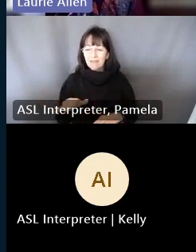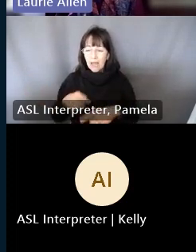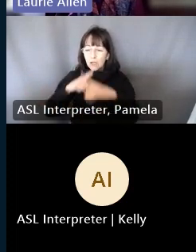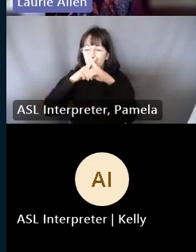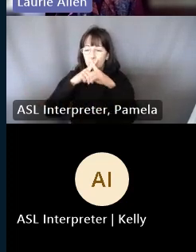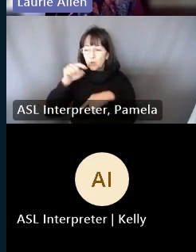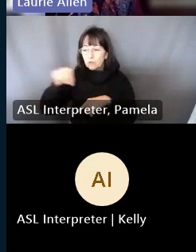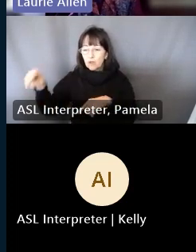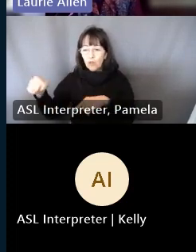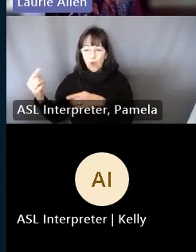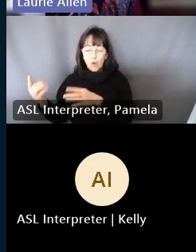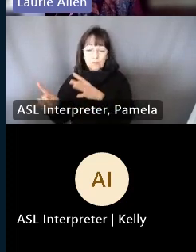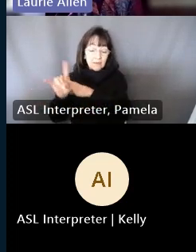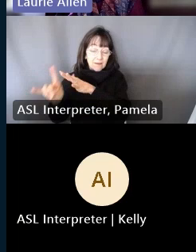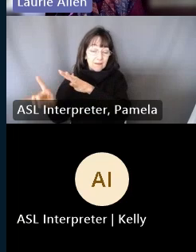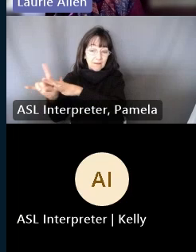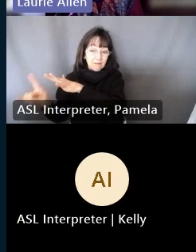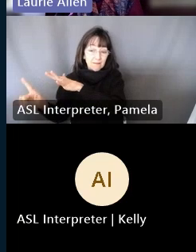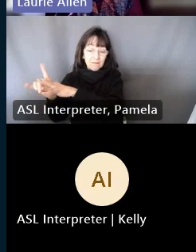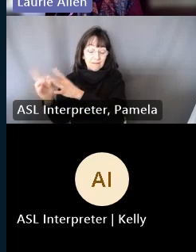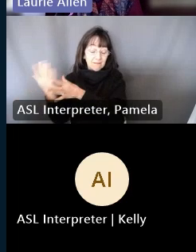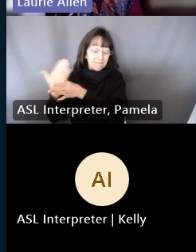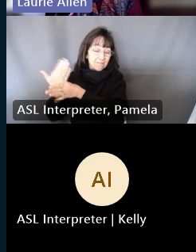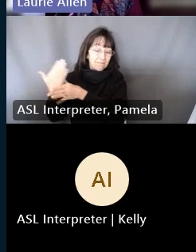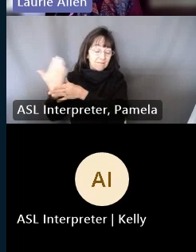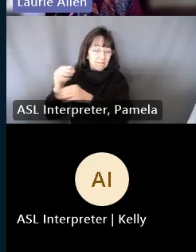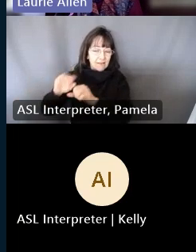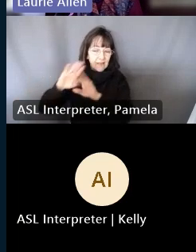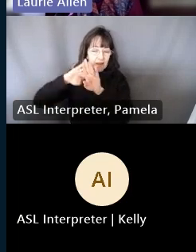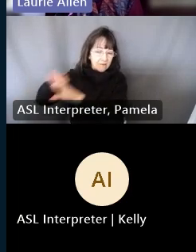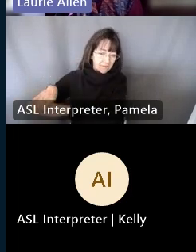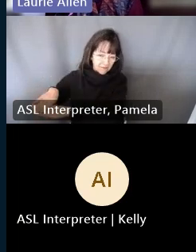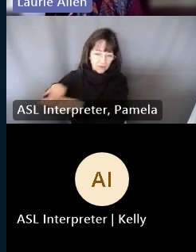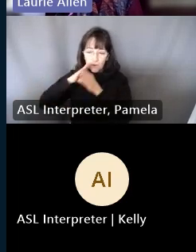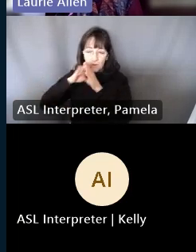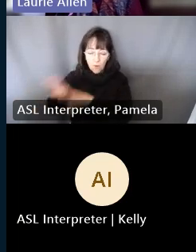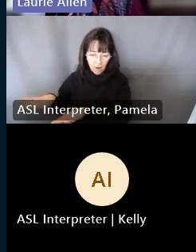And if you have a Spotify account, you can link that account to your focus mode. And when you go into Focus Mode,